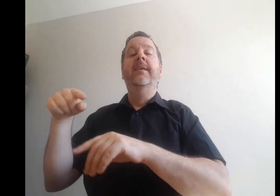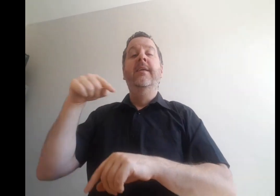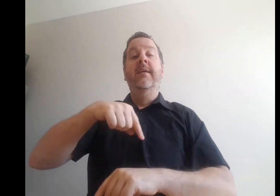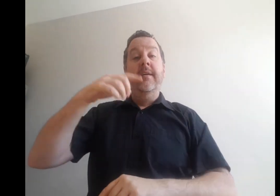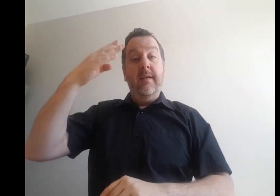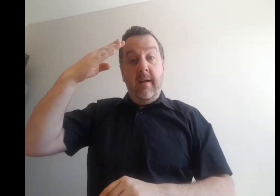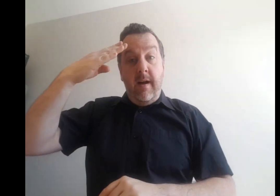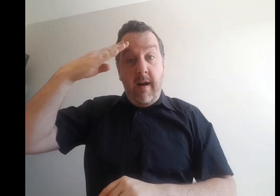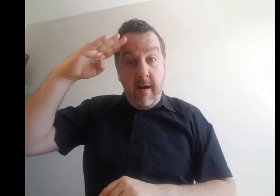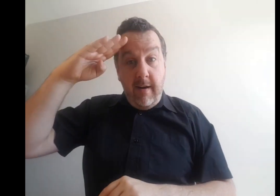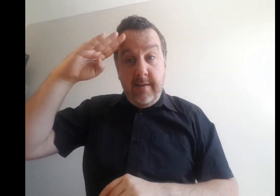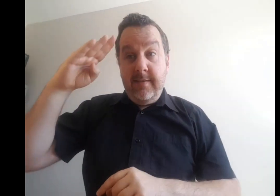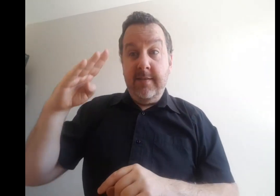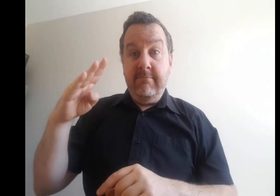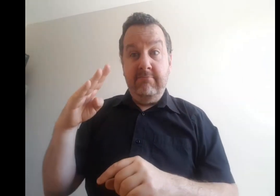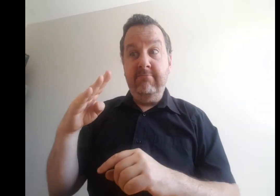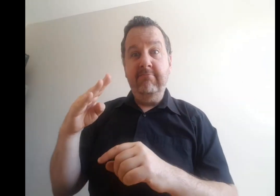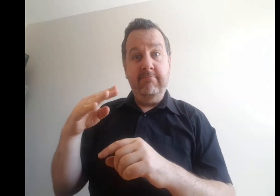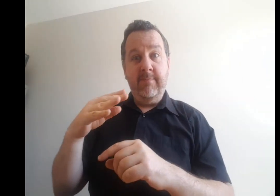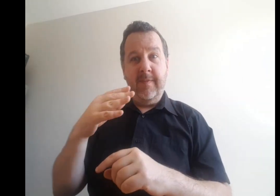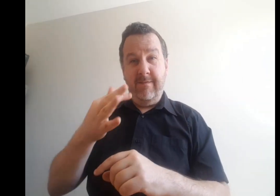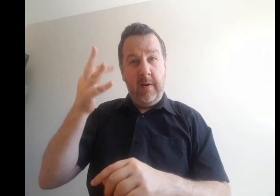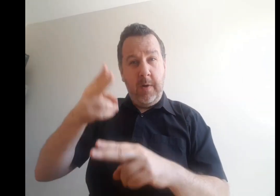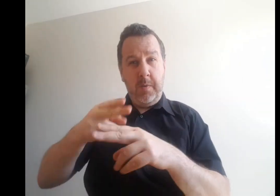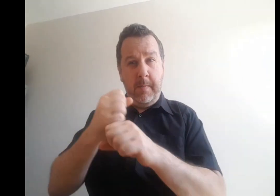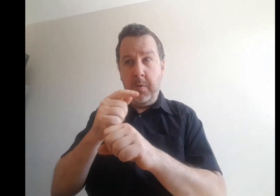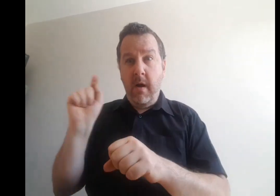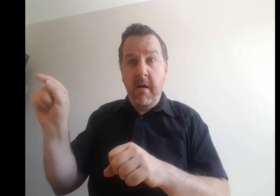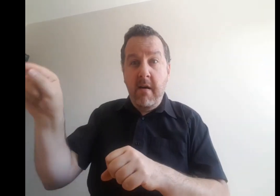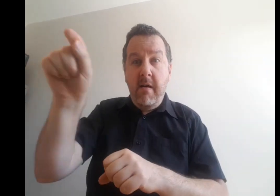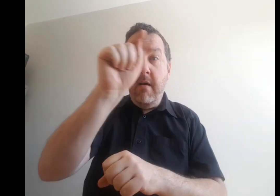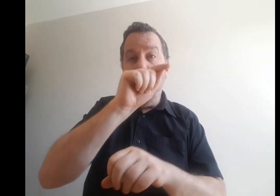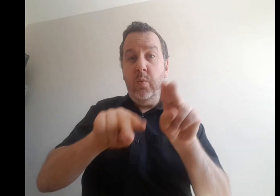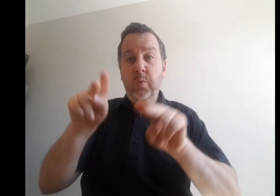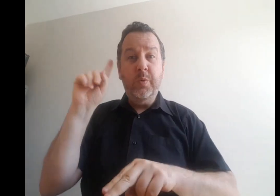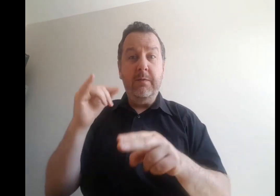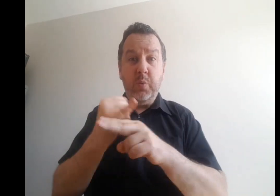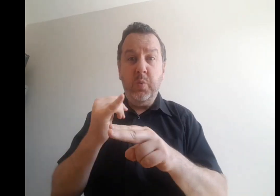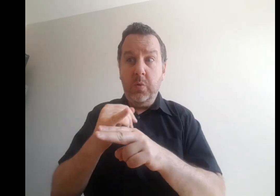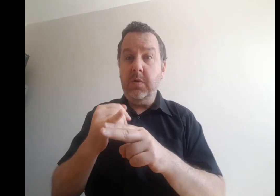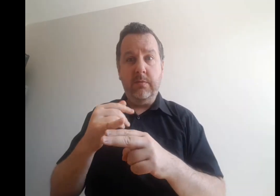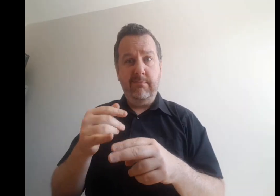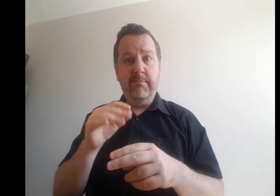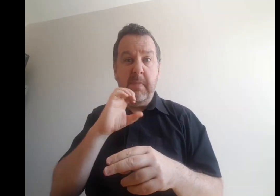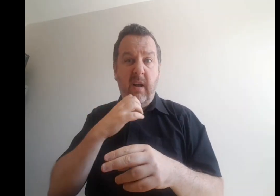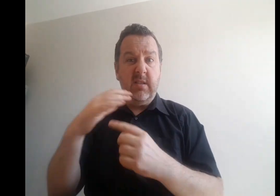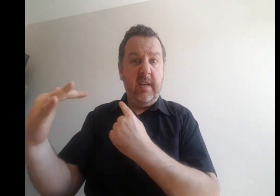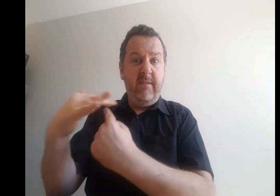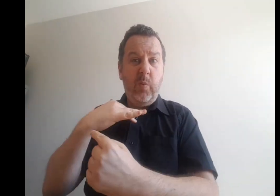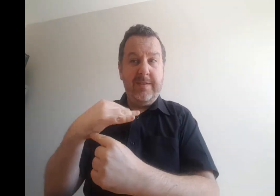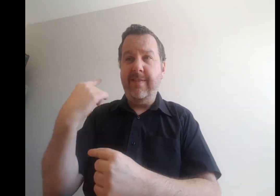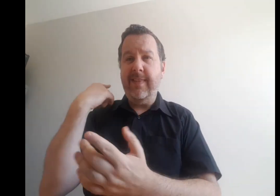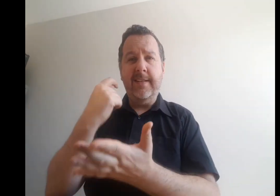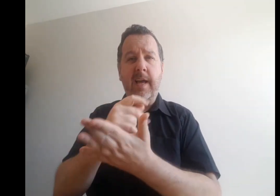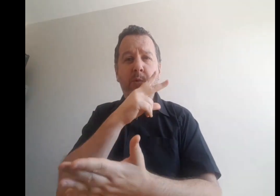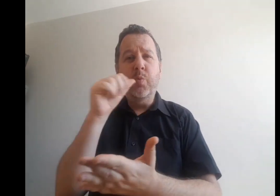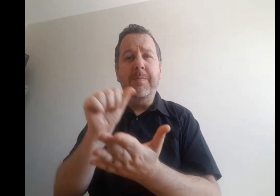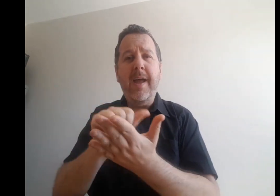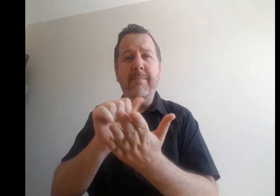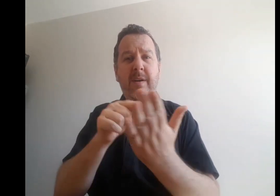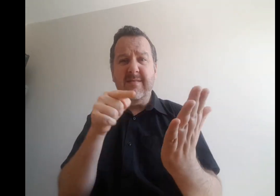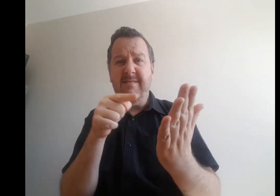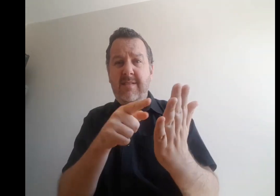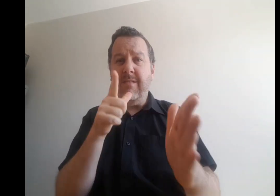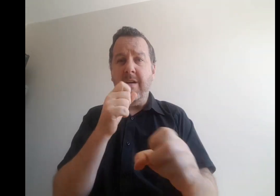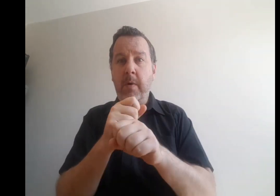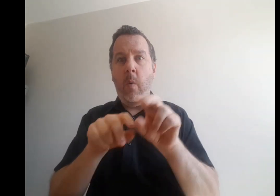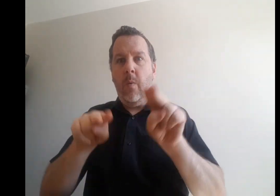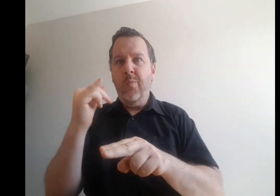And Ireland knew about these developments. There's a lot of coverage in local newspapers at the time,